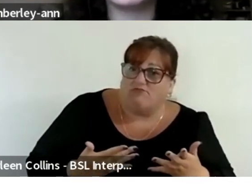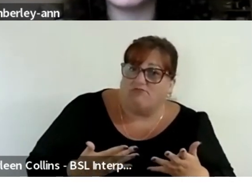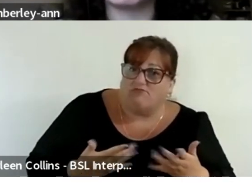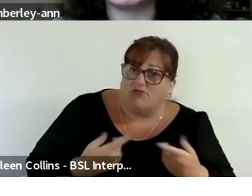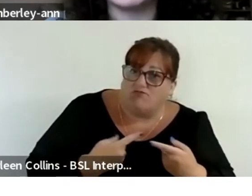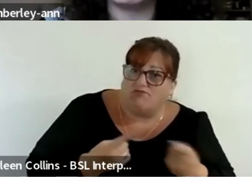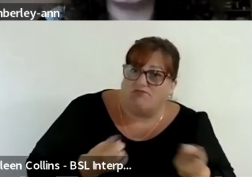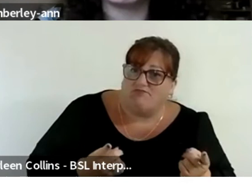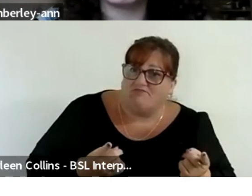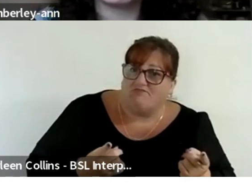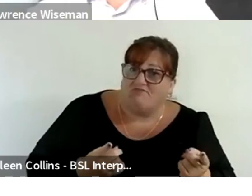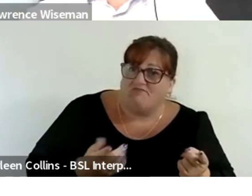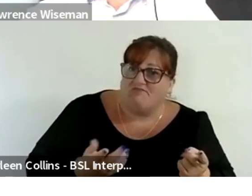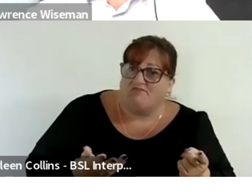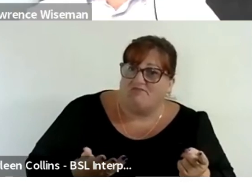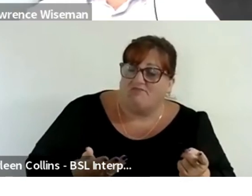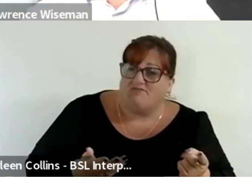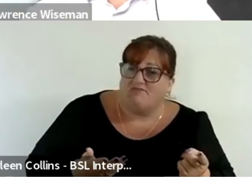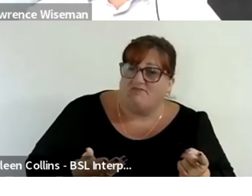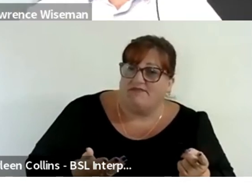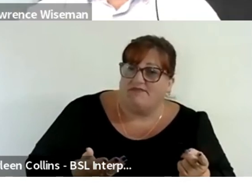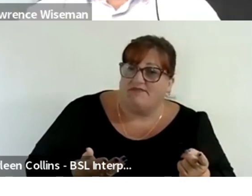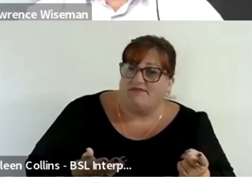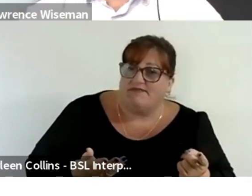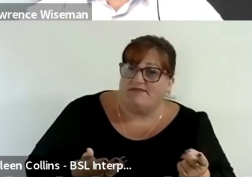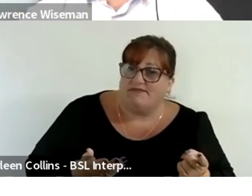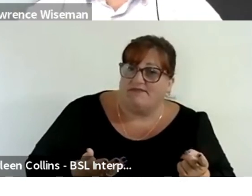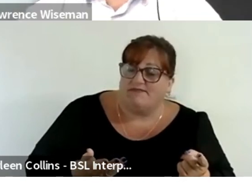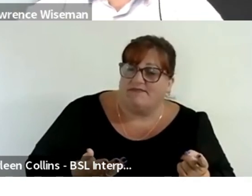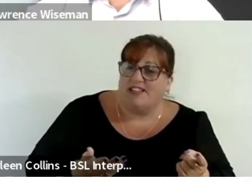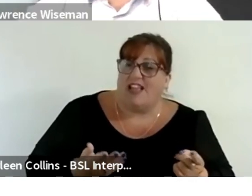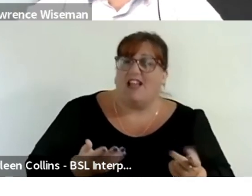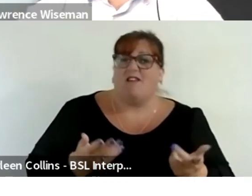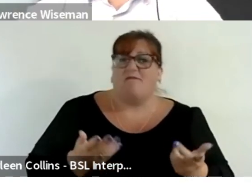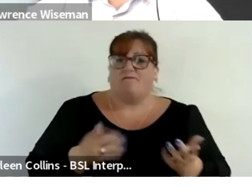Lawrence, starting with you. I think the only additional